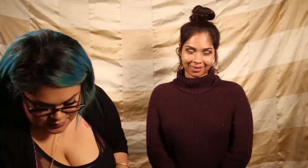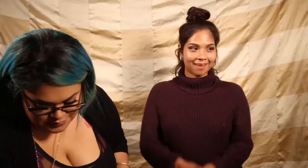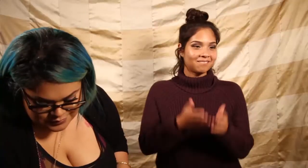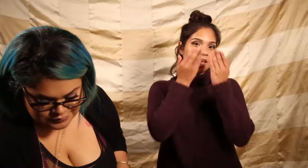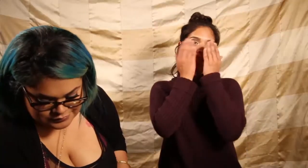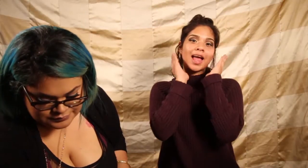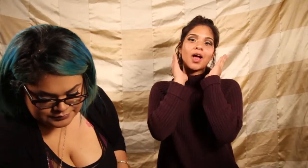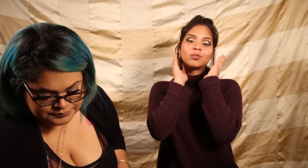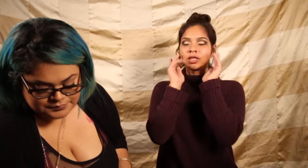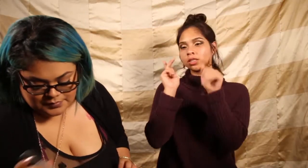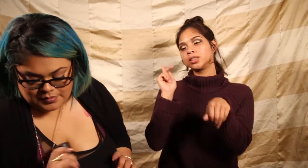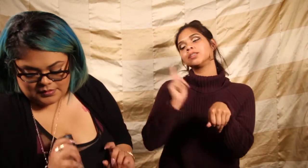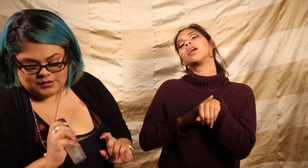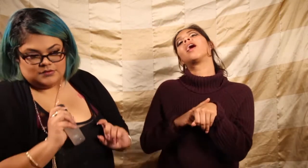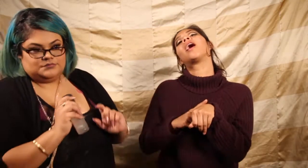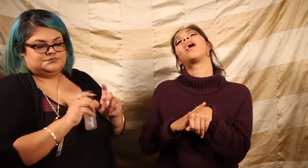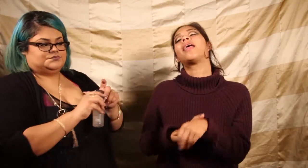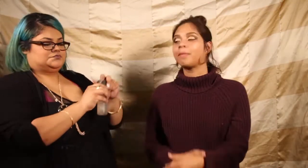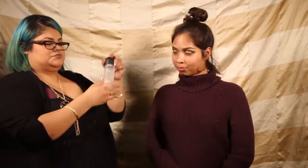FOUNDATION TIME!